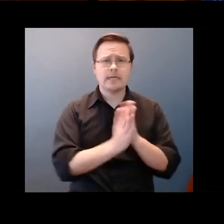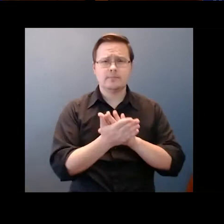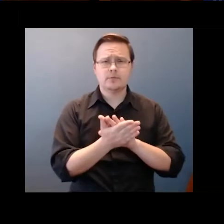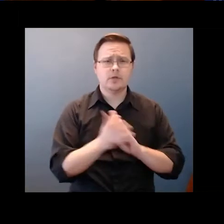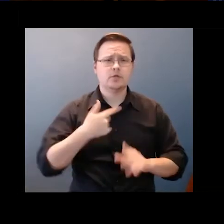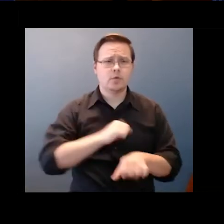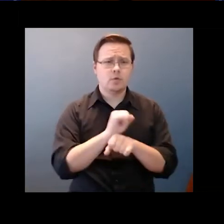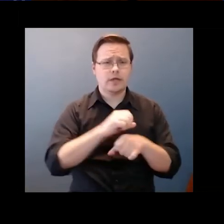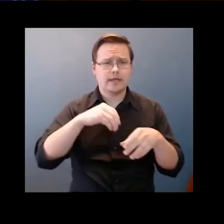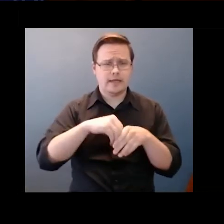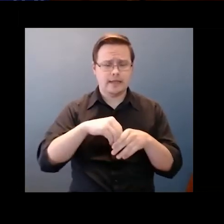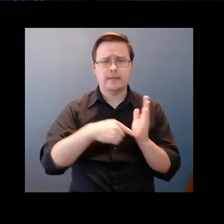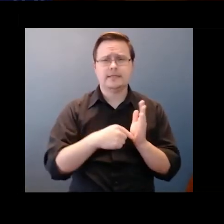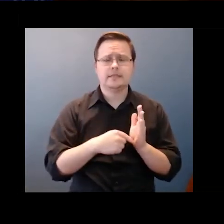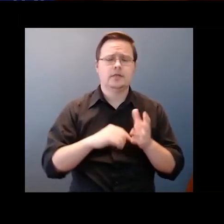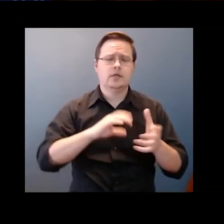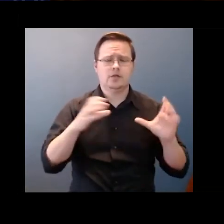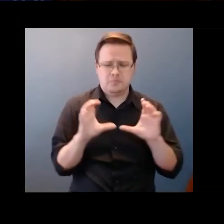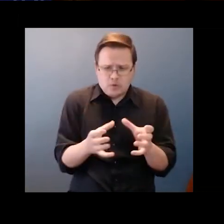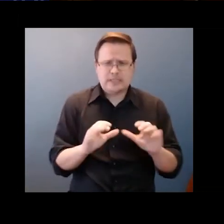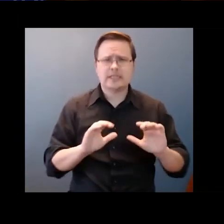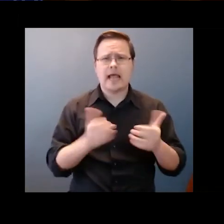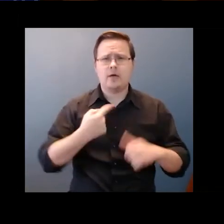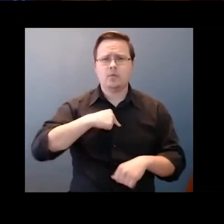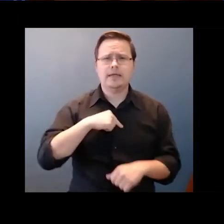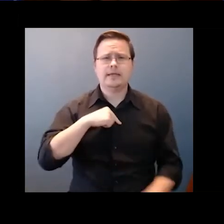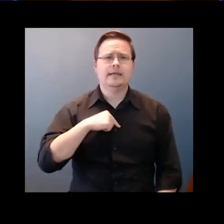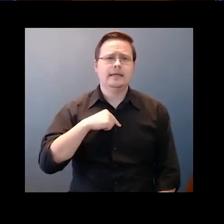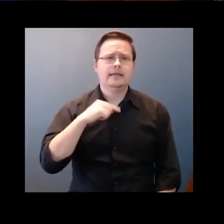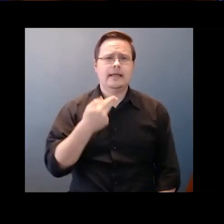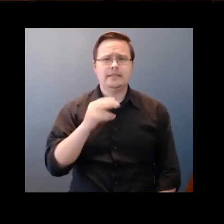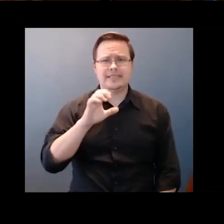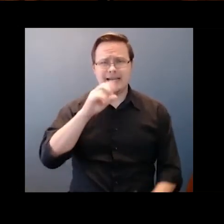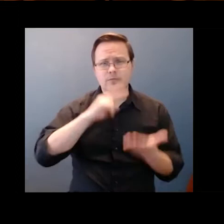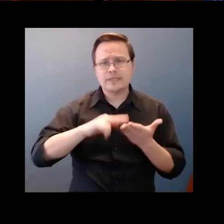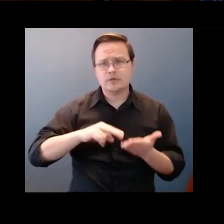how can we as HCI researchers and may hear, I mean, the way it was like me, students that I was working